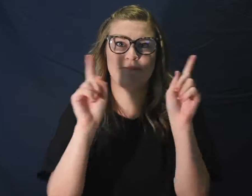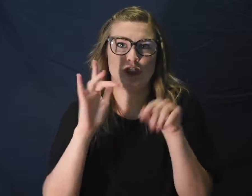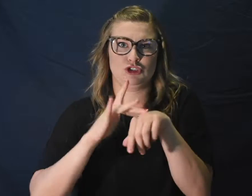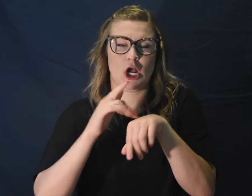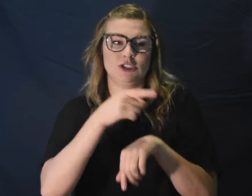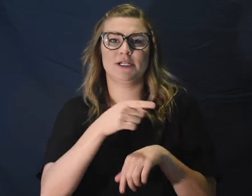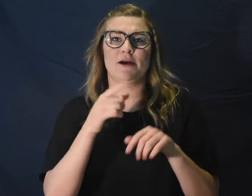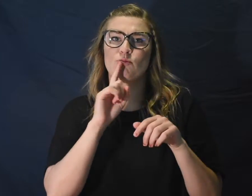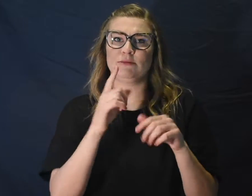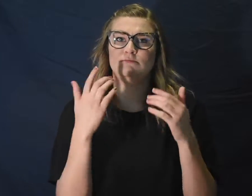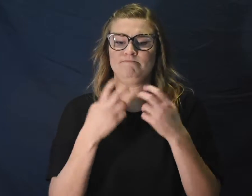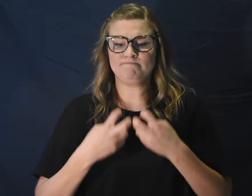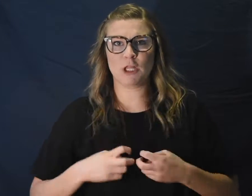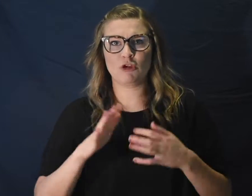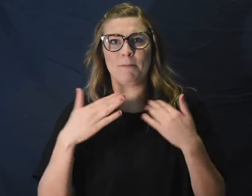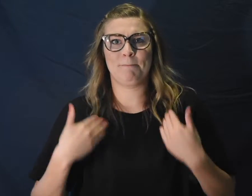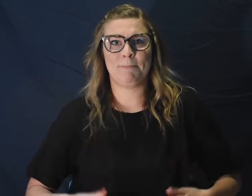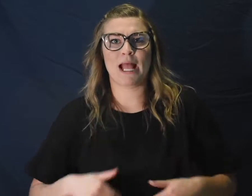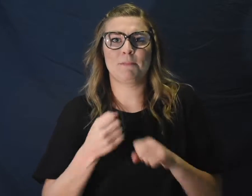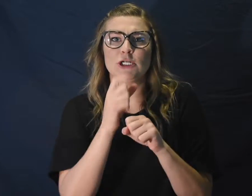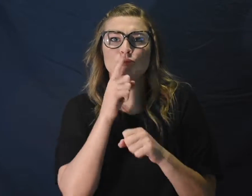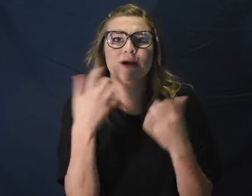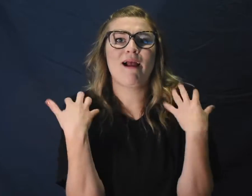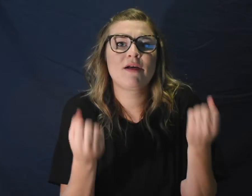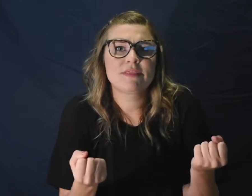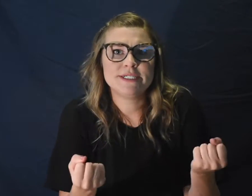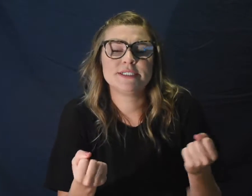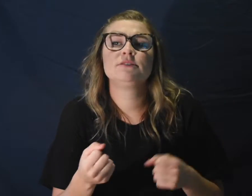is a different kind of touch when a doctor examines your body, they are making sure you